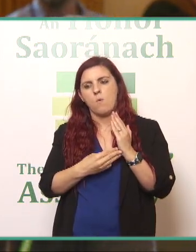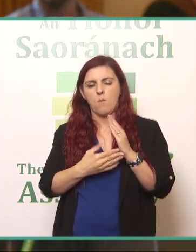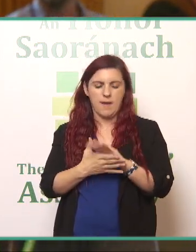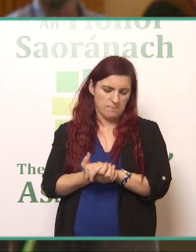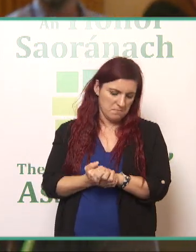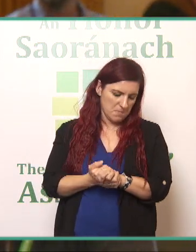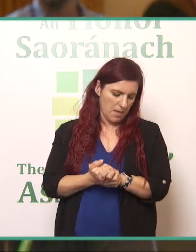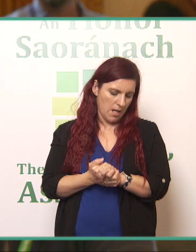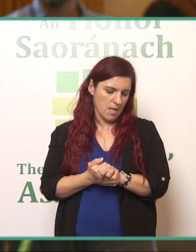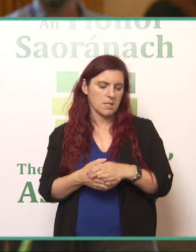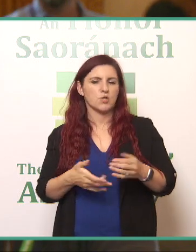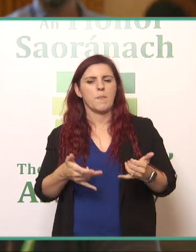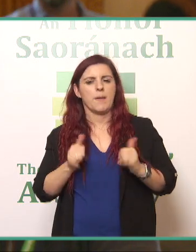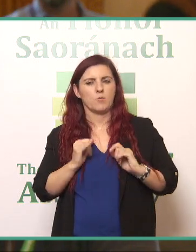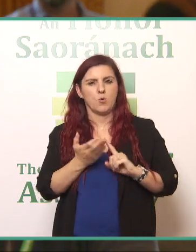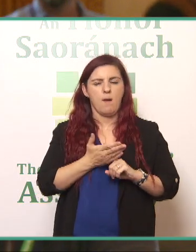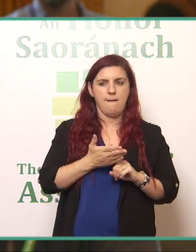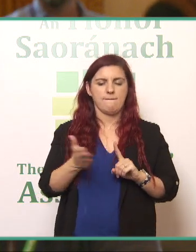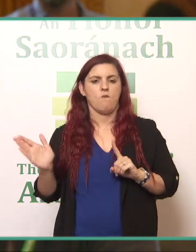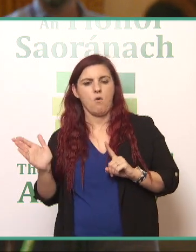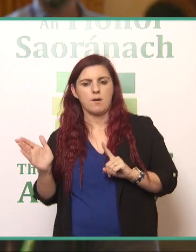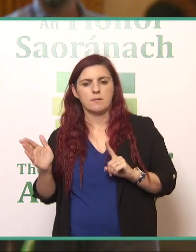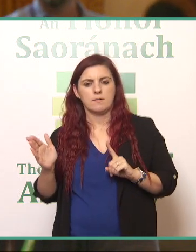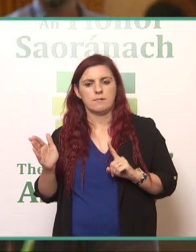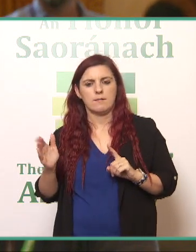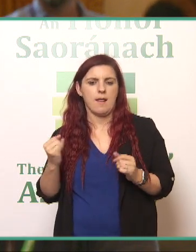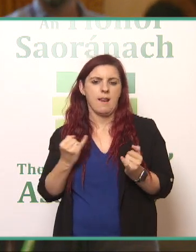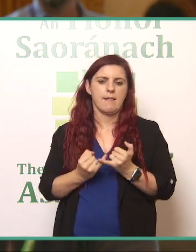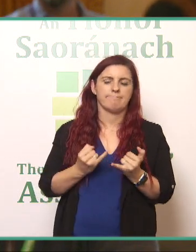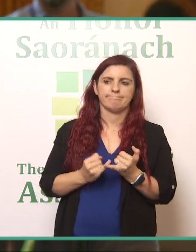in order to avoid appearing as a corporate green wash, we